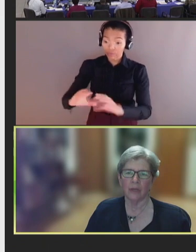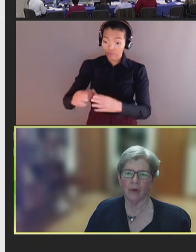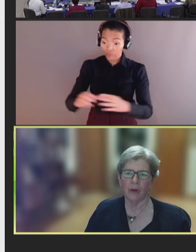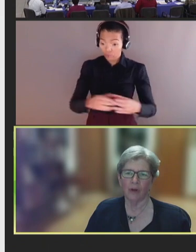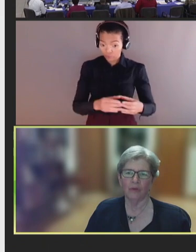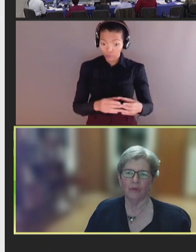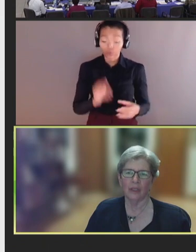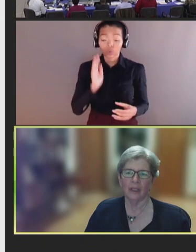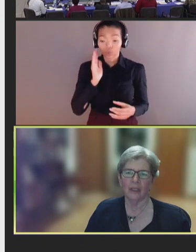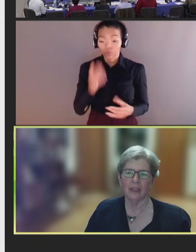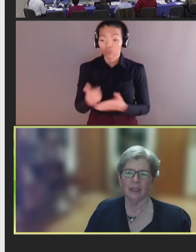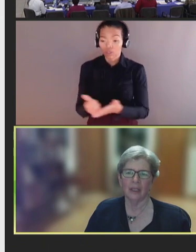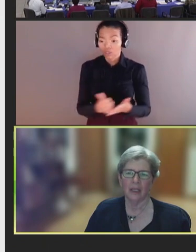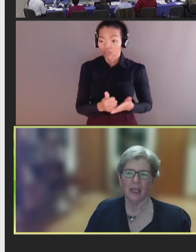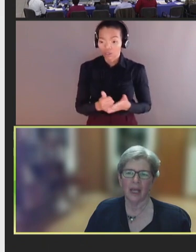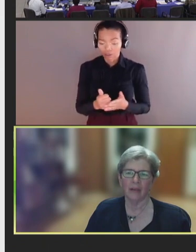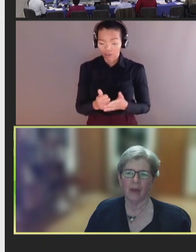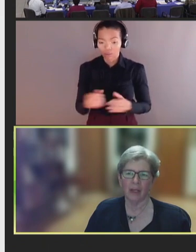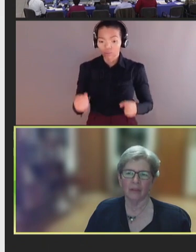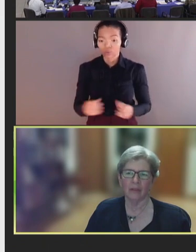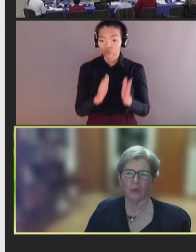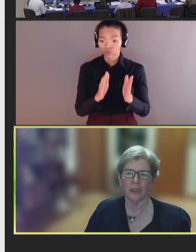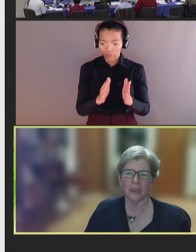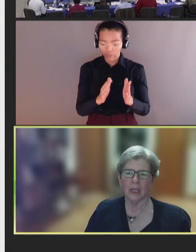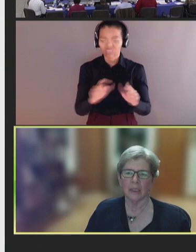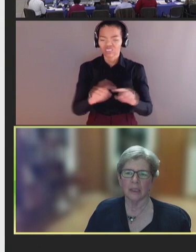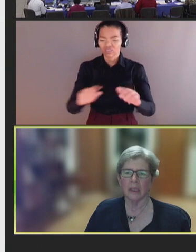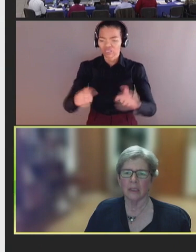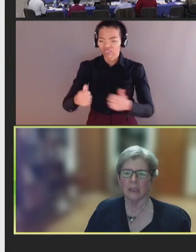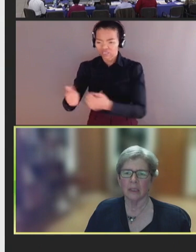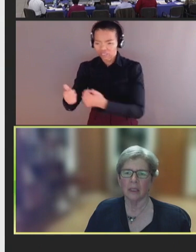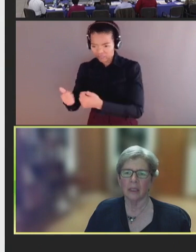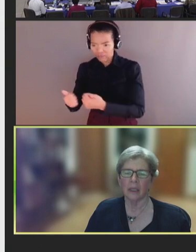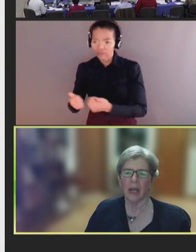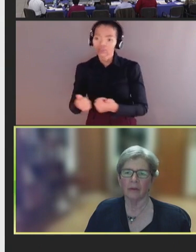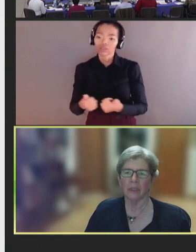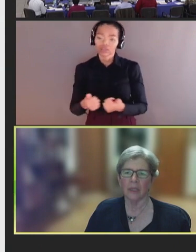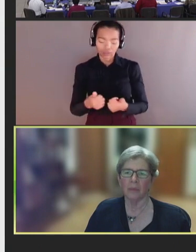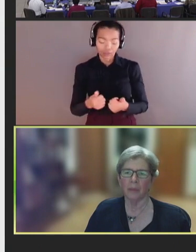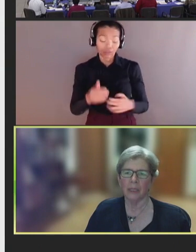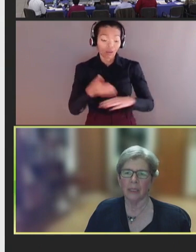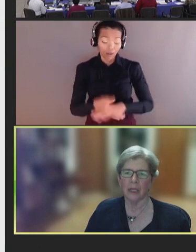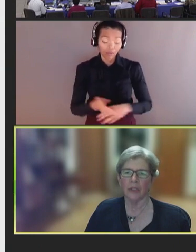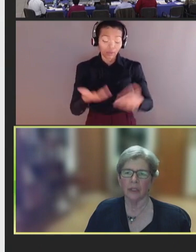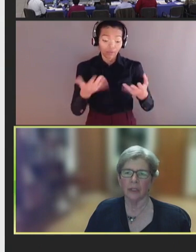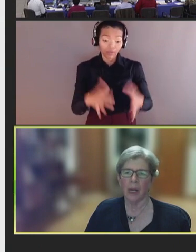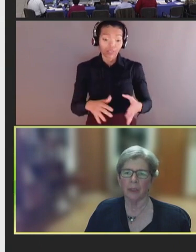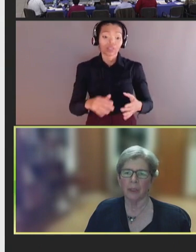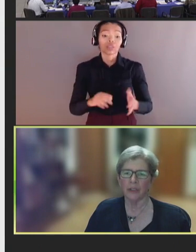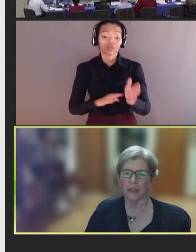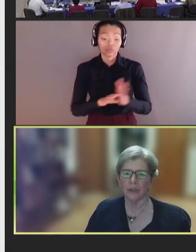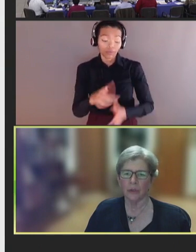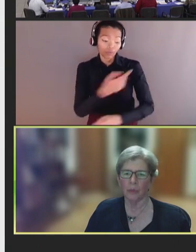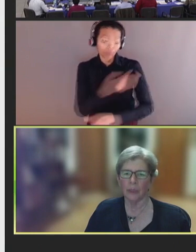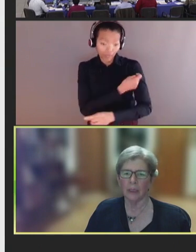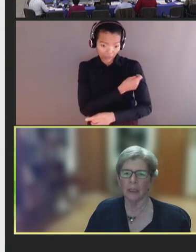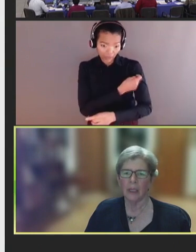involved in getting vaccines, once licensed, out to implementation, to the populations who really